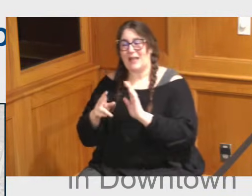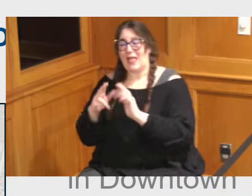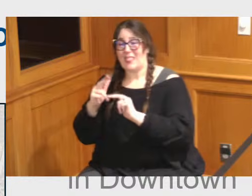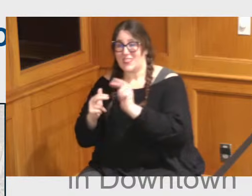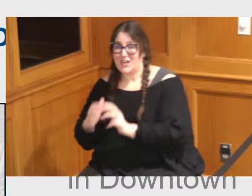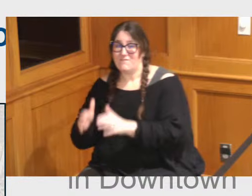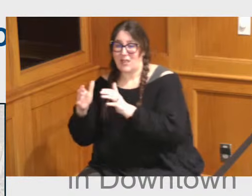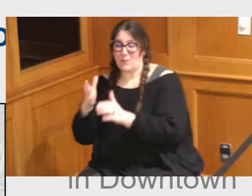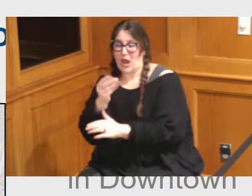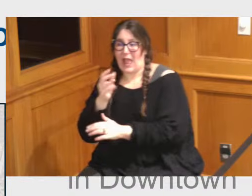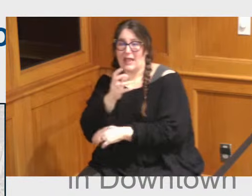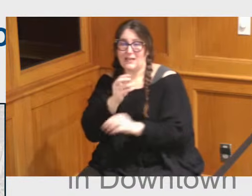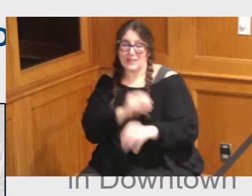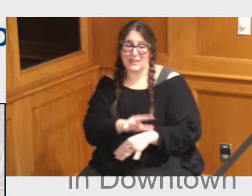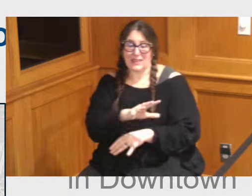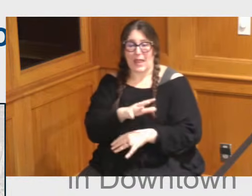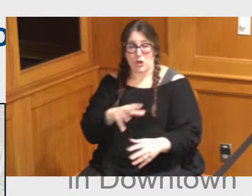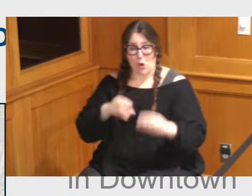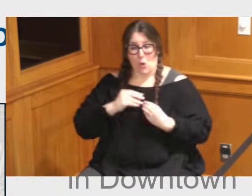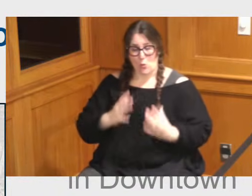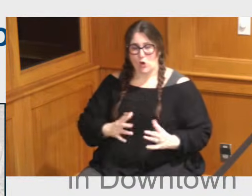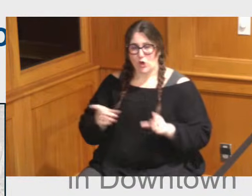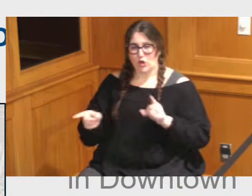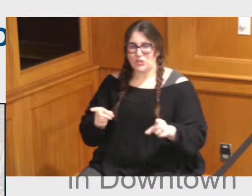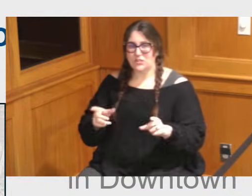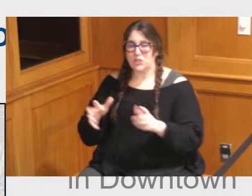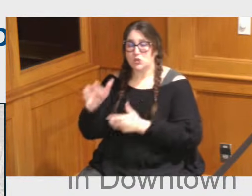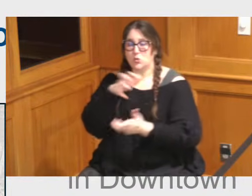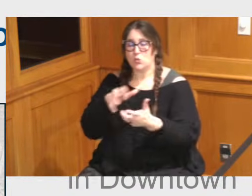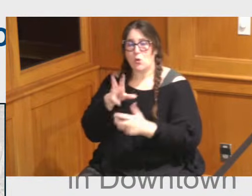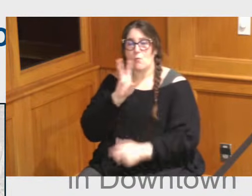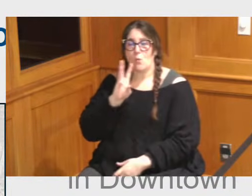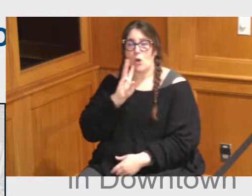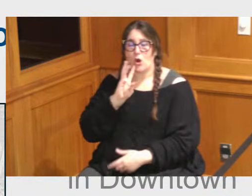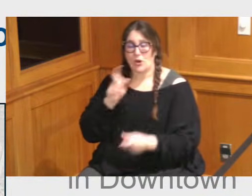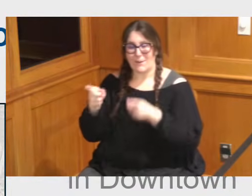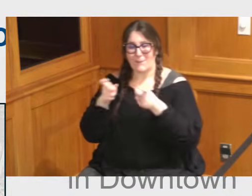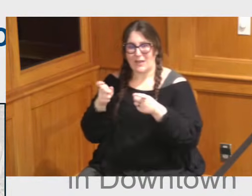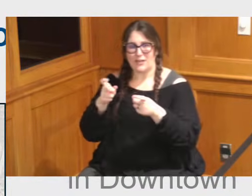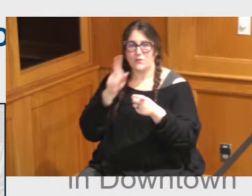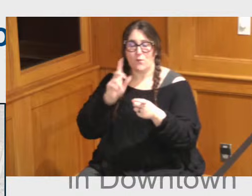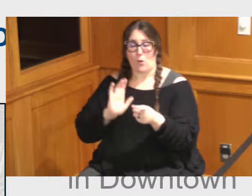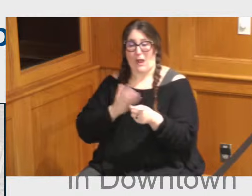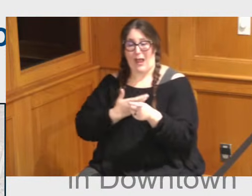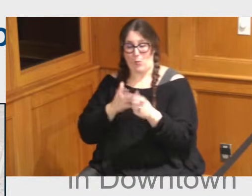owners don't have a lot of storm water to manage that goes into our sewer. It is handled through